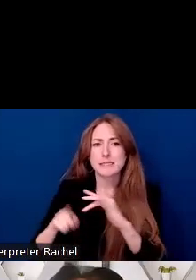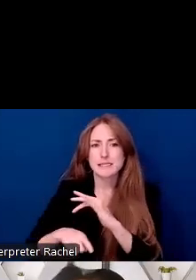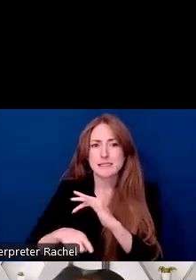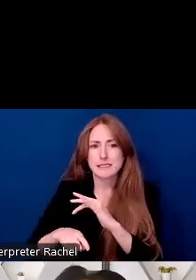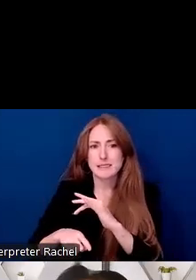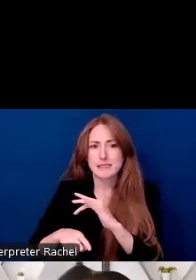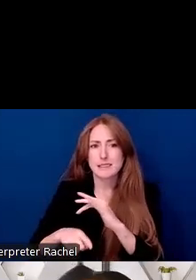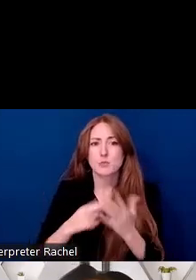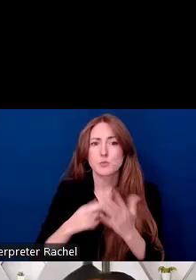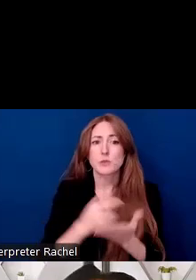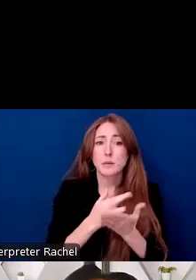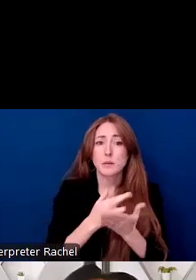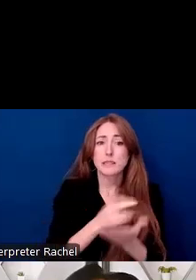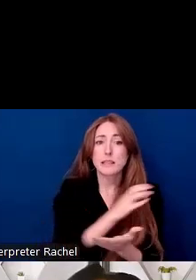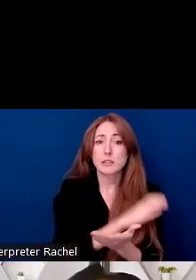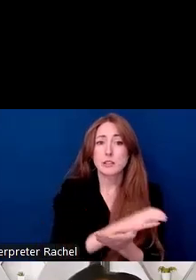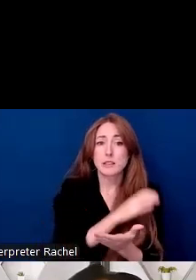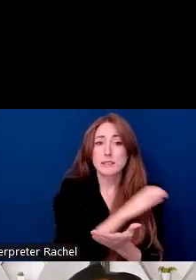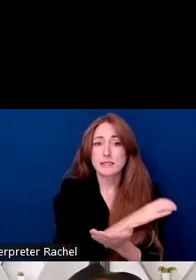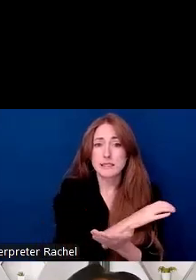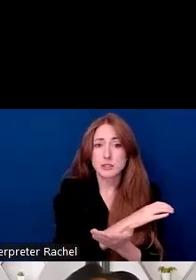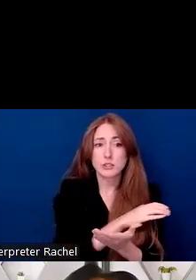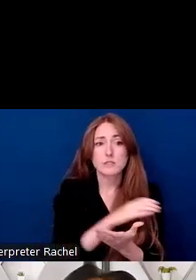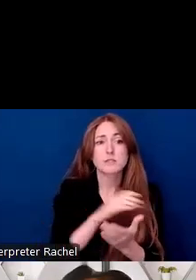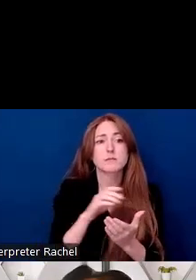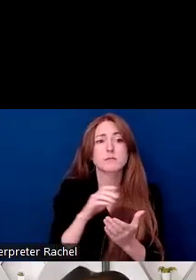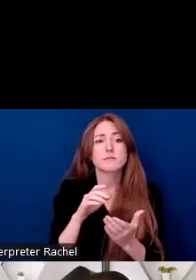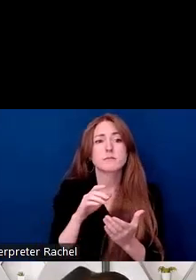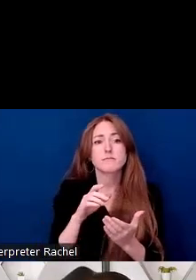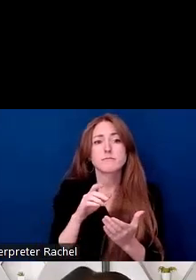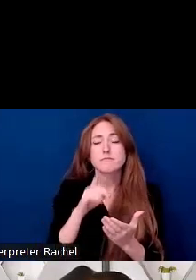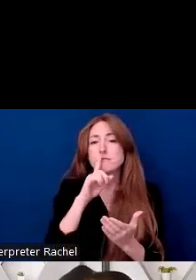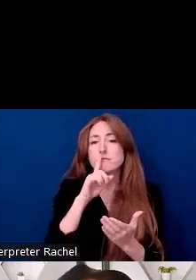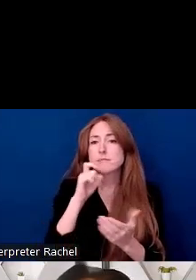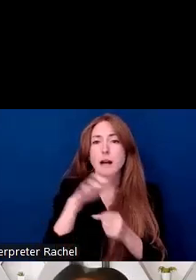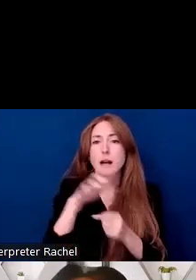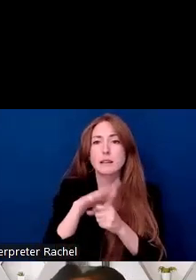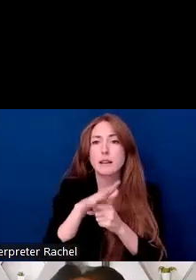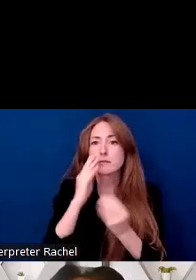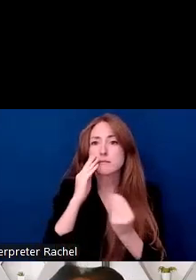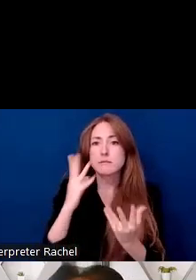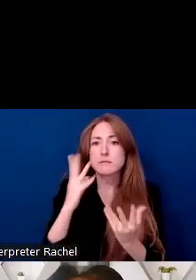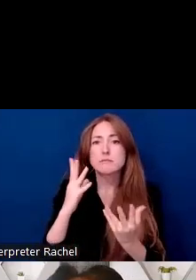inform the practice in rehabilitation. Knowledge translation aims to promote